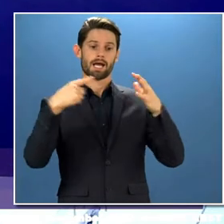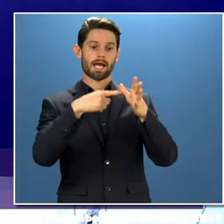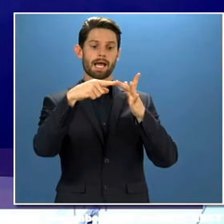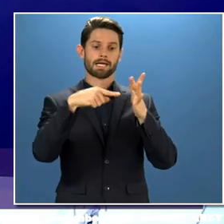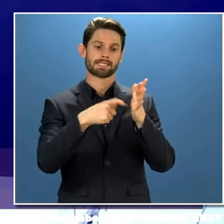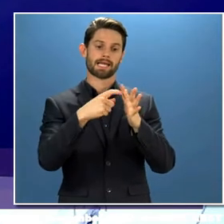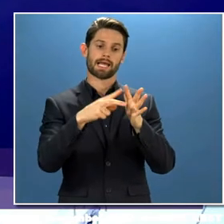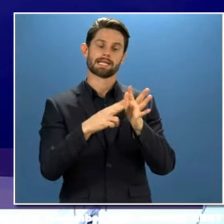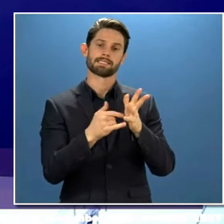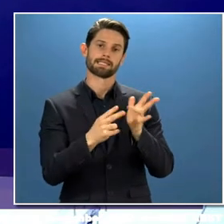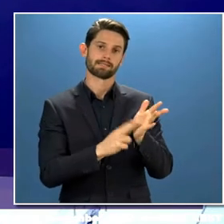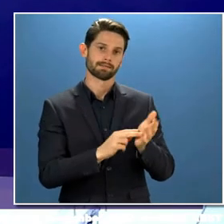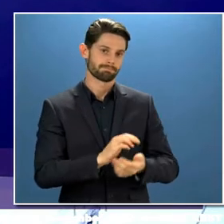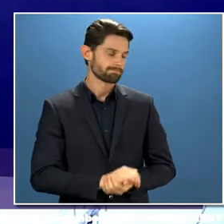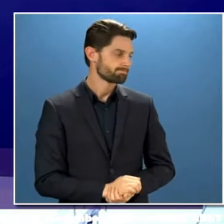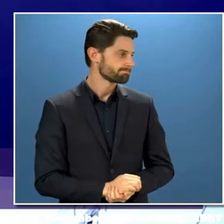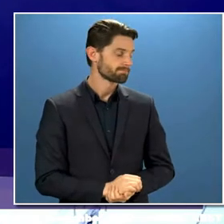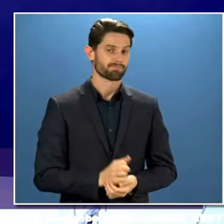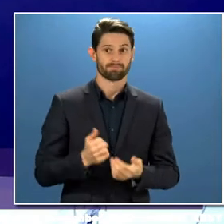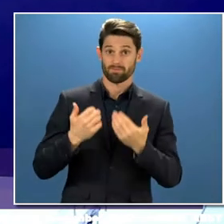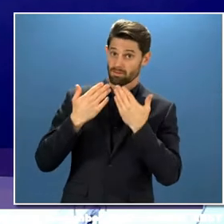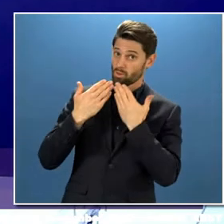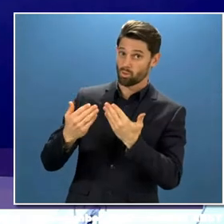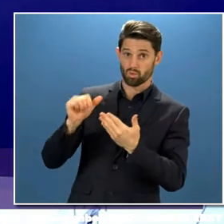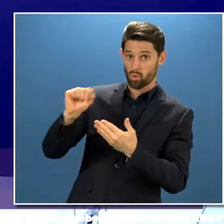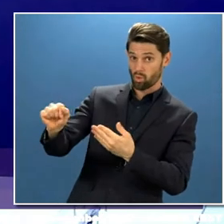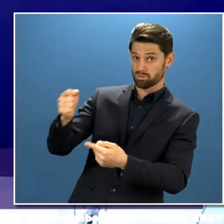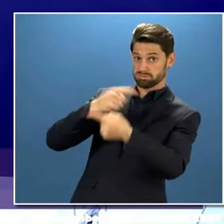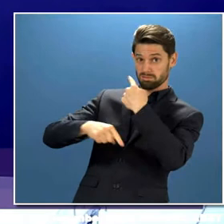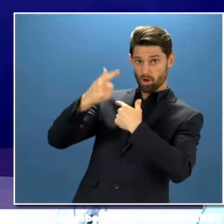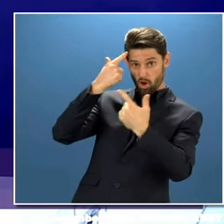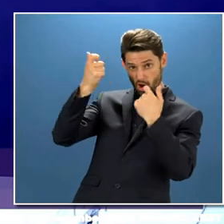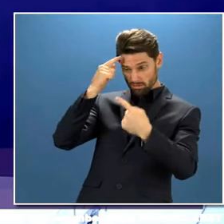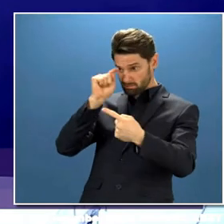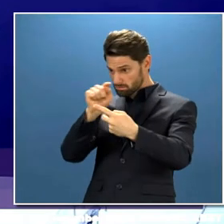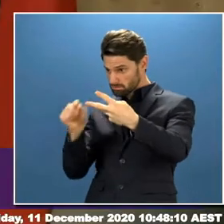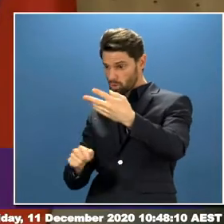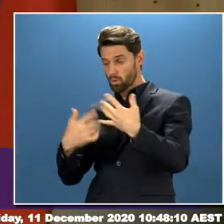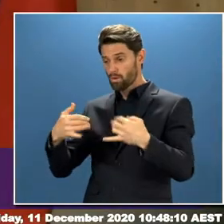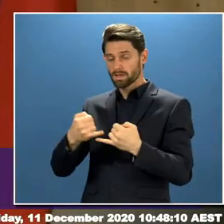Thank you, Dr Gauntlett. I think your ideas that you've just expressed fully are really interesting and will be very useful.